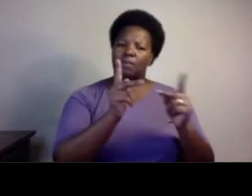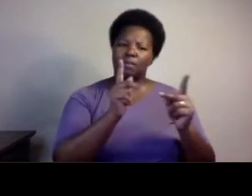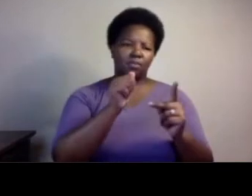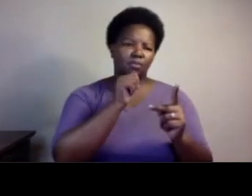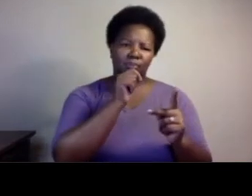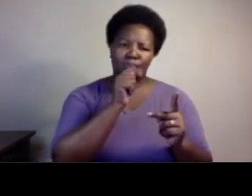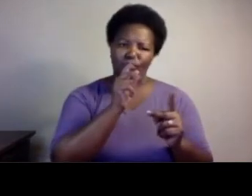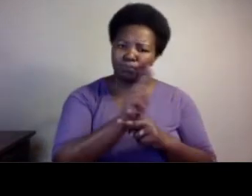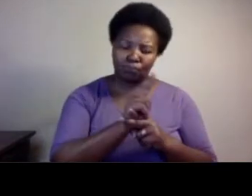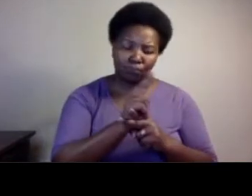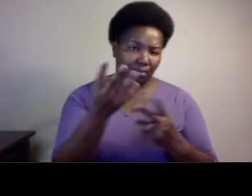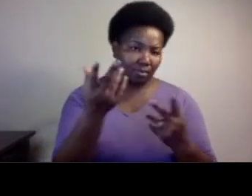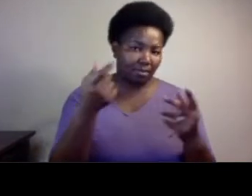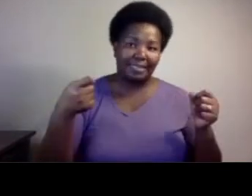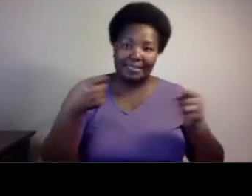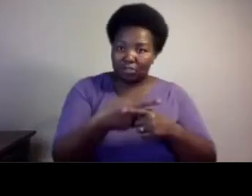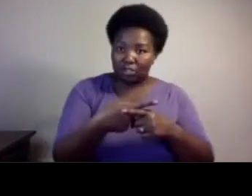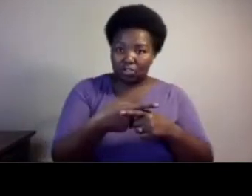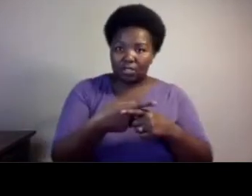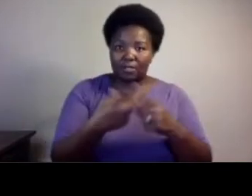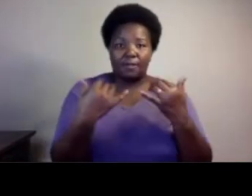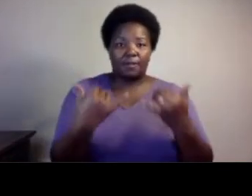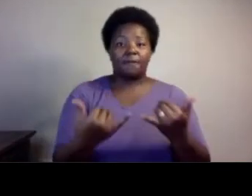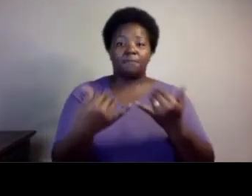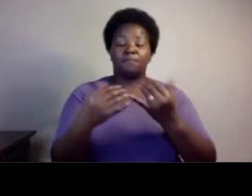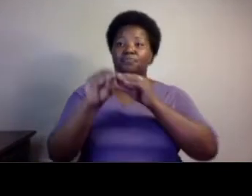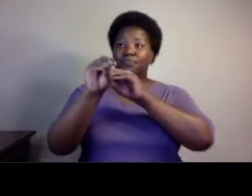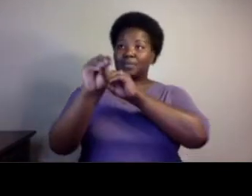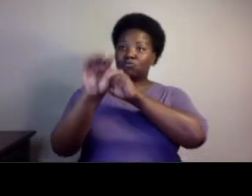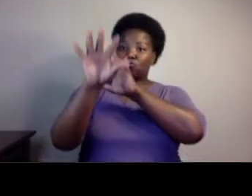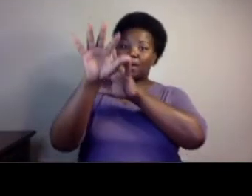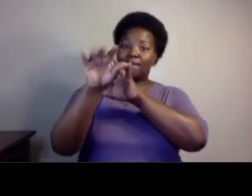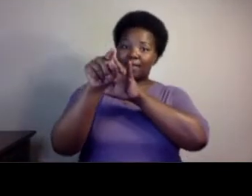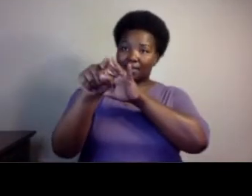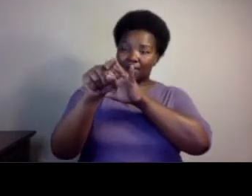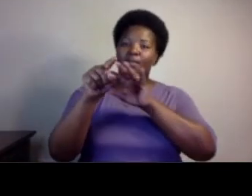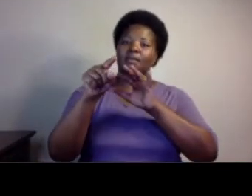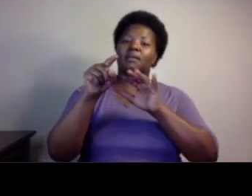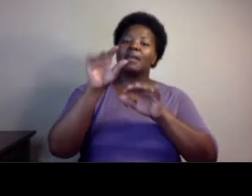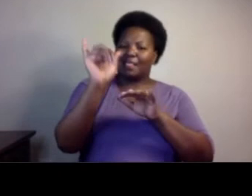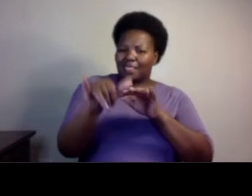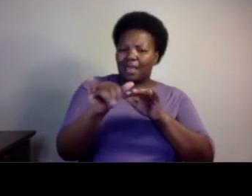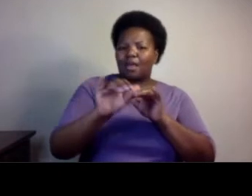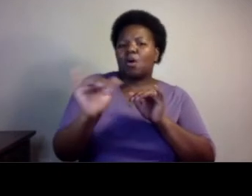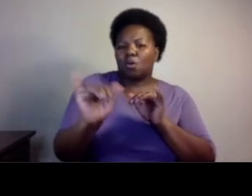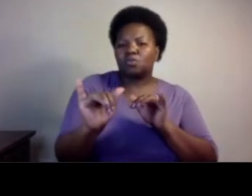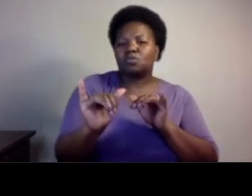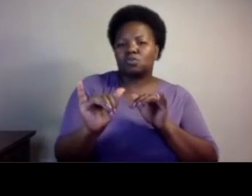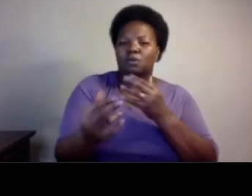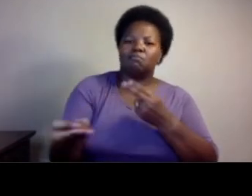cameras are an additional program that ddot it looks at comprehensively um across the district